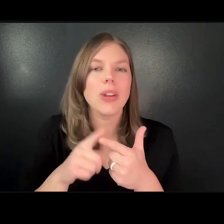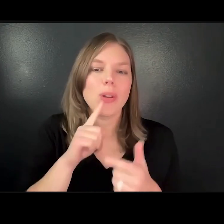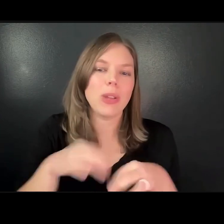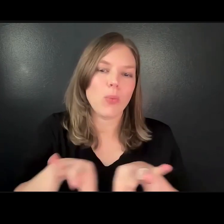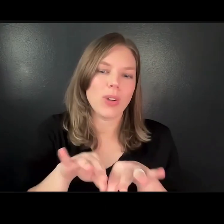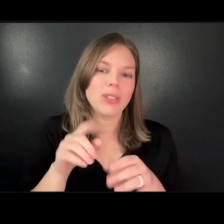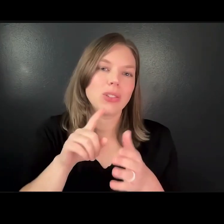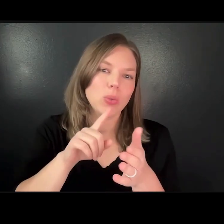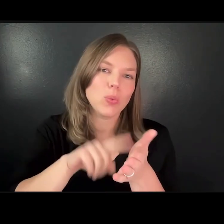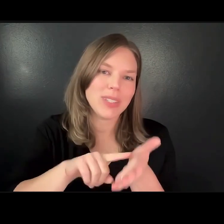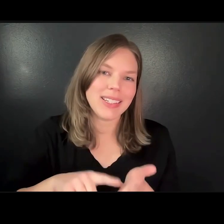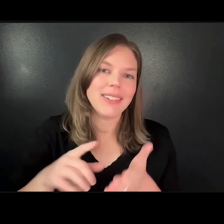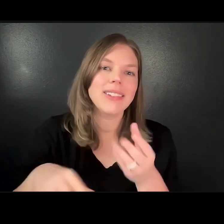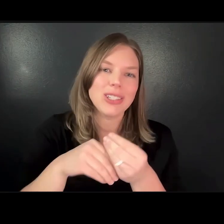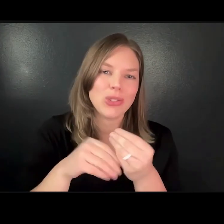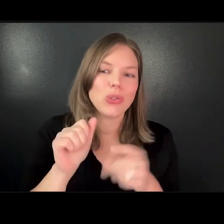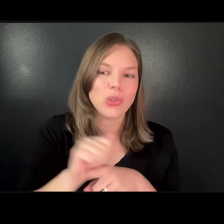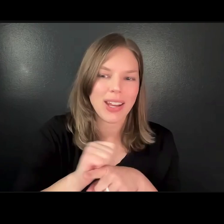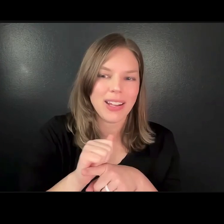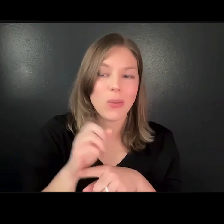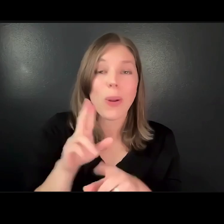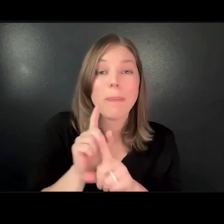it would be a powerful indicator to seek out additional training